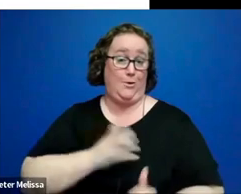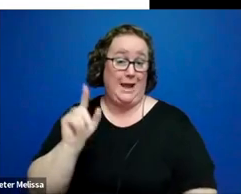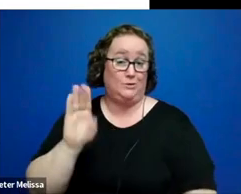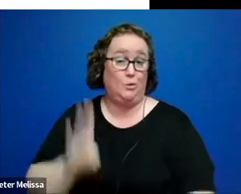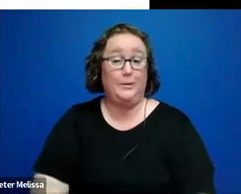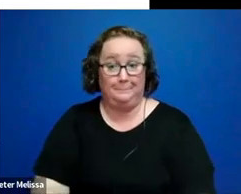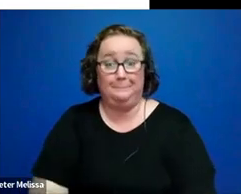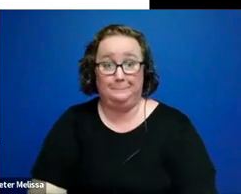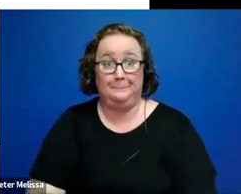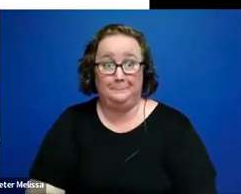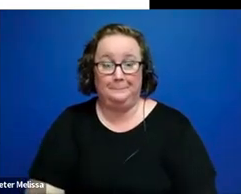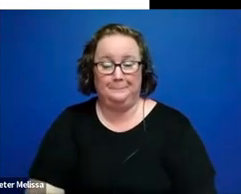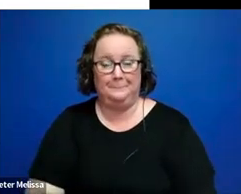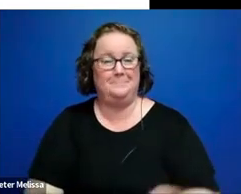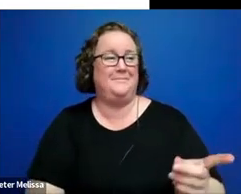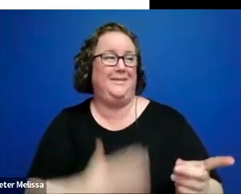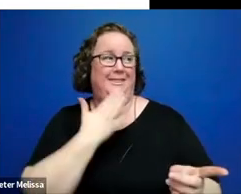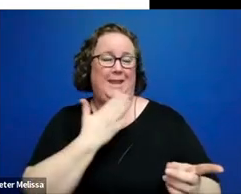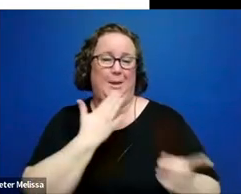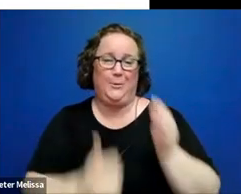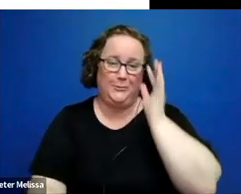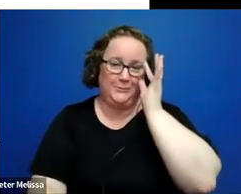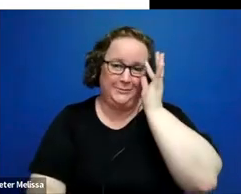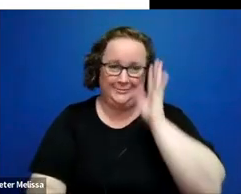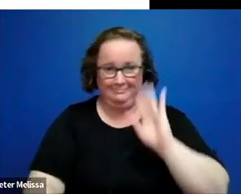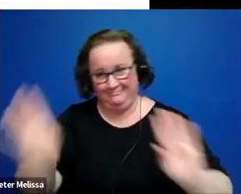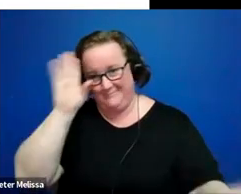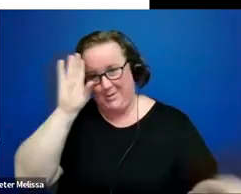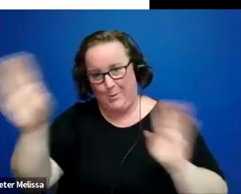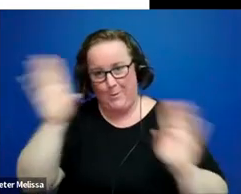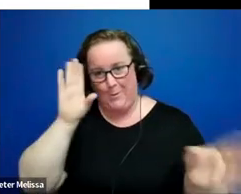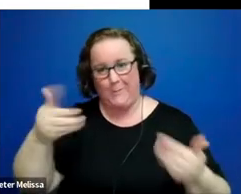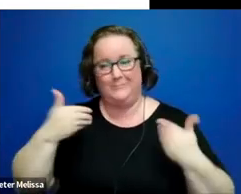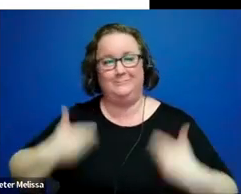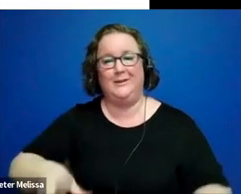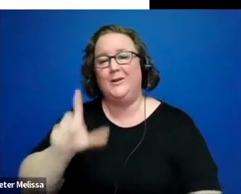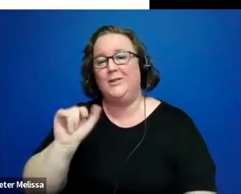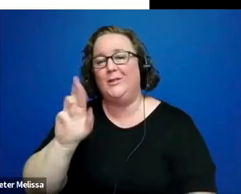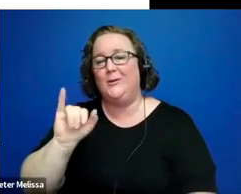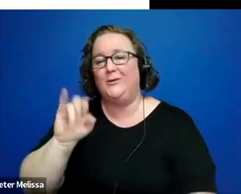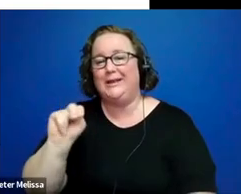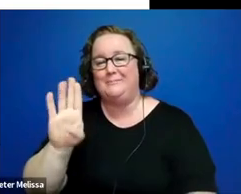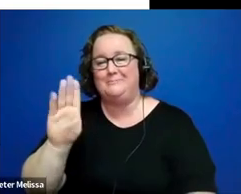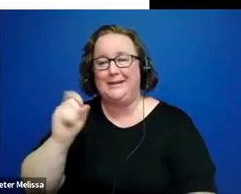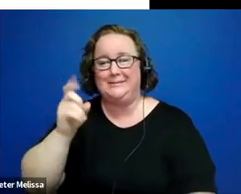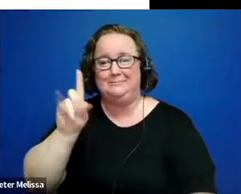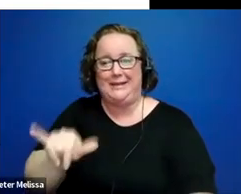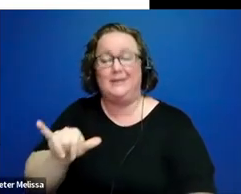Thanks, Teresa. And hello, everyone. I am Laurin Bixby, a research scientist here at